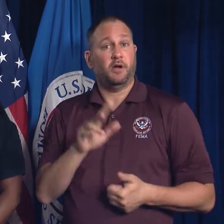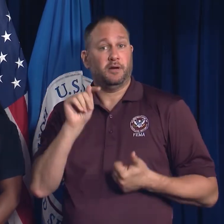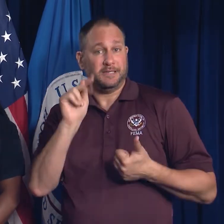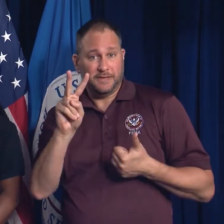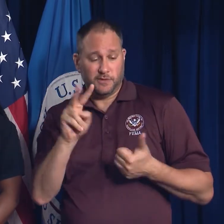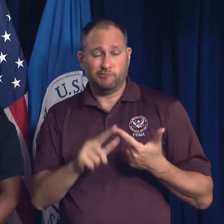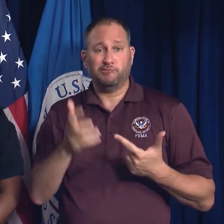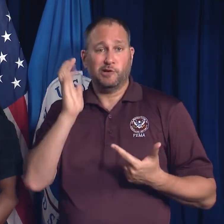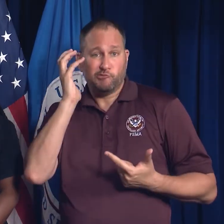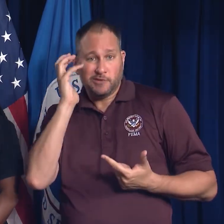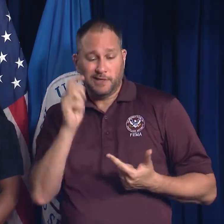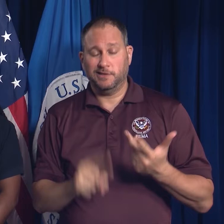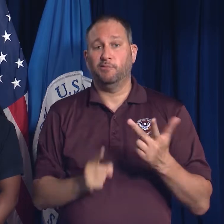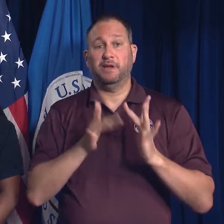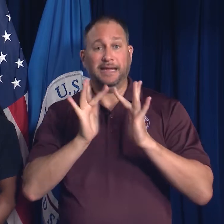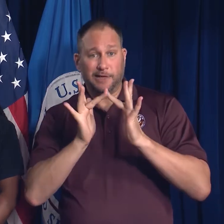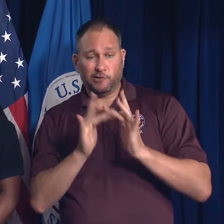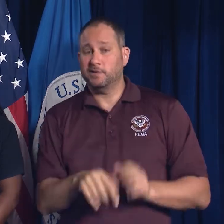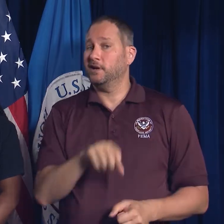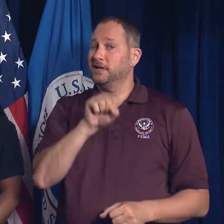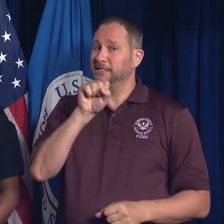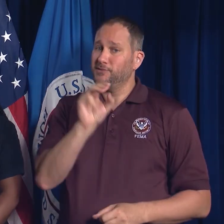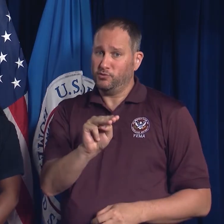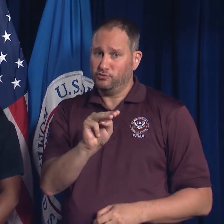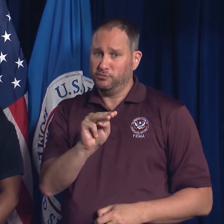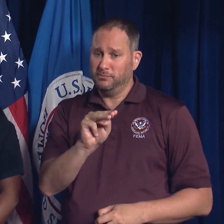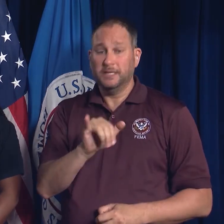on television, radio, the Internet, and social media.